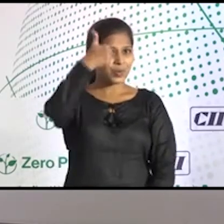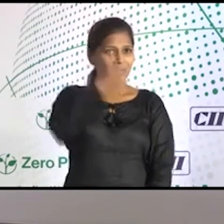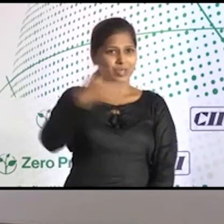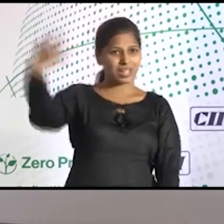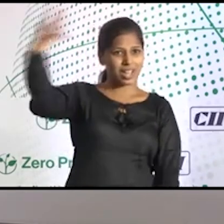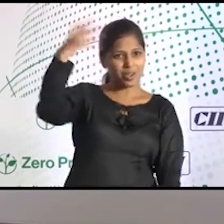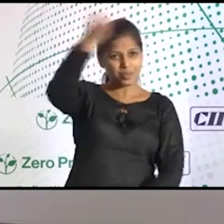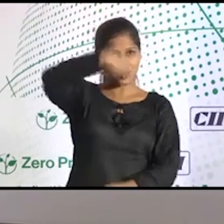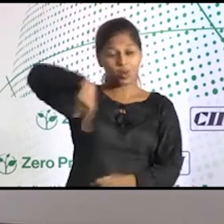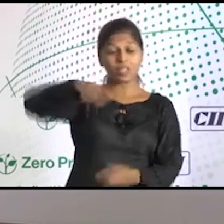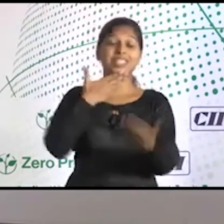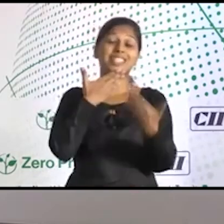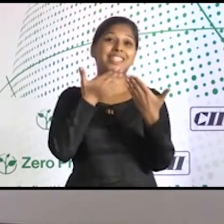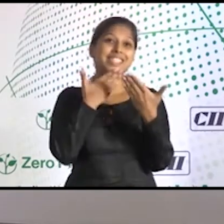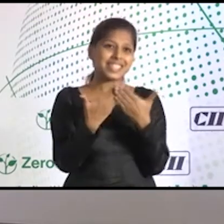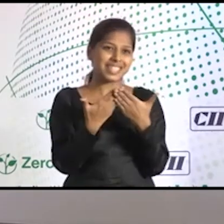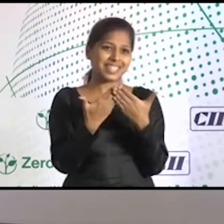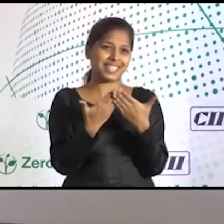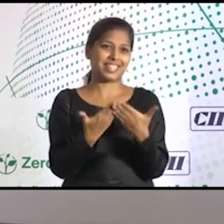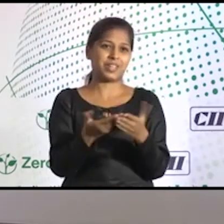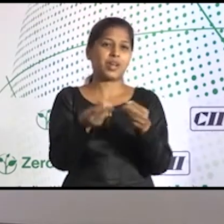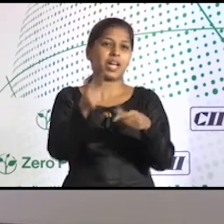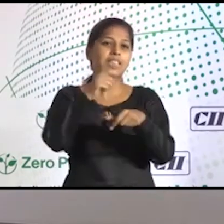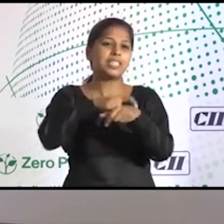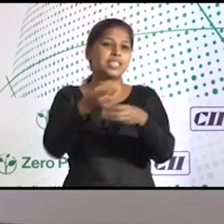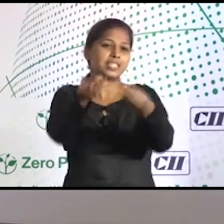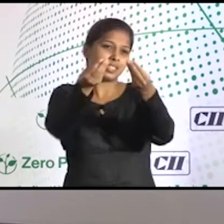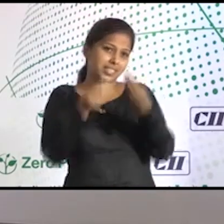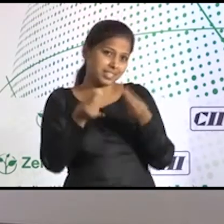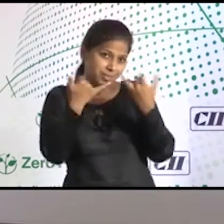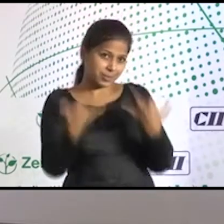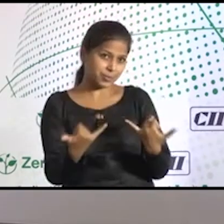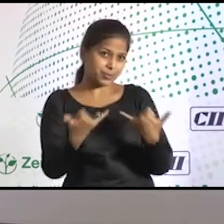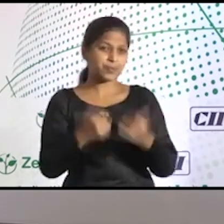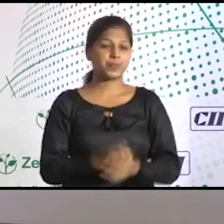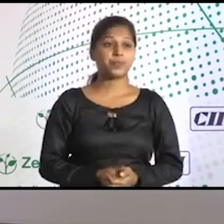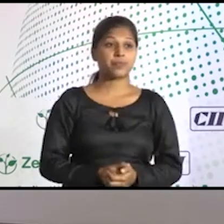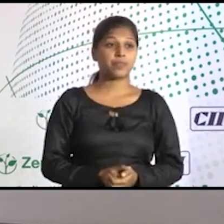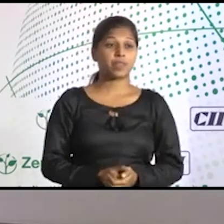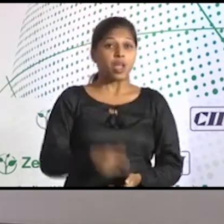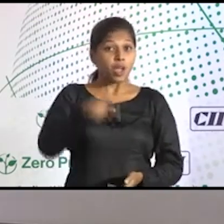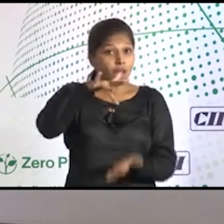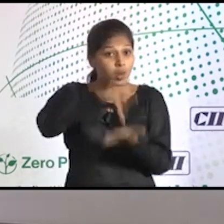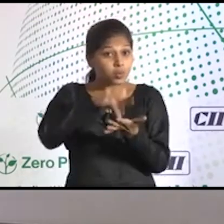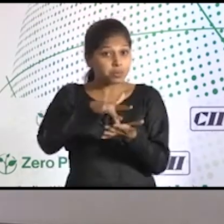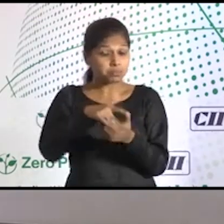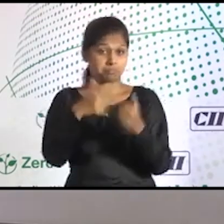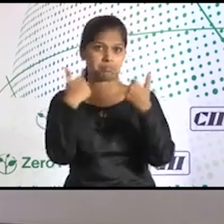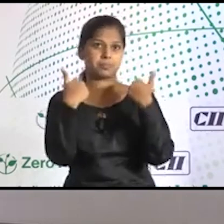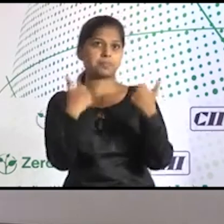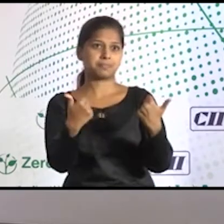Thank you so much for taking the time to be here. This is the best place because lunch hasn't been served yet.